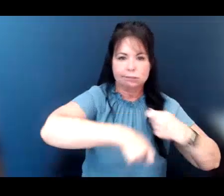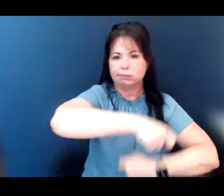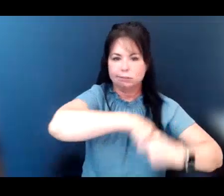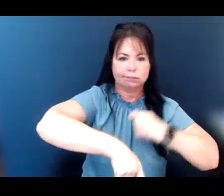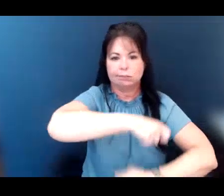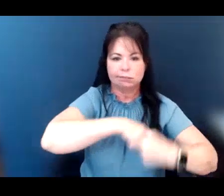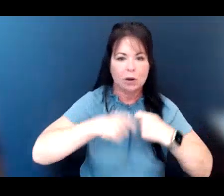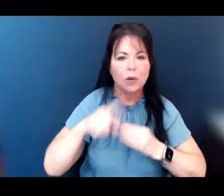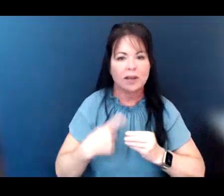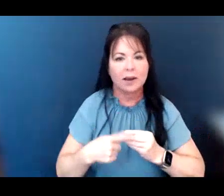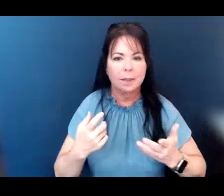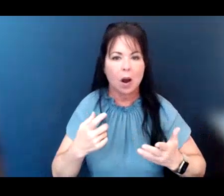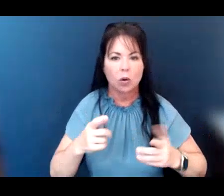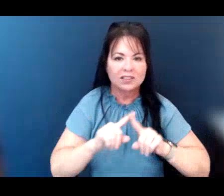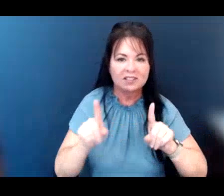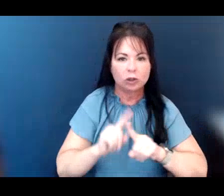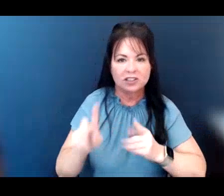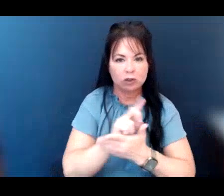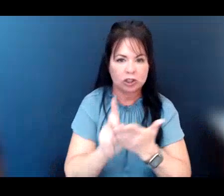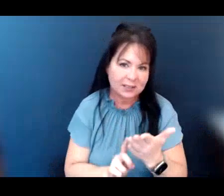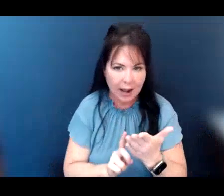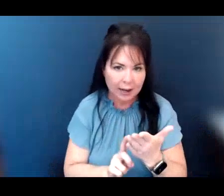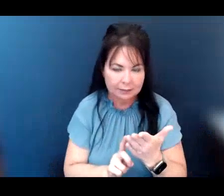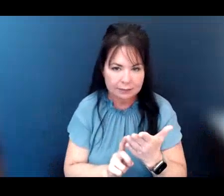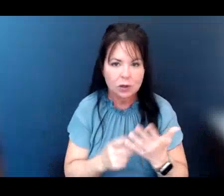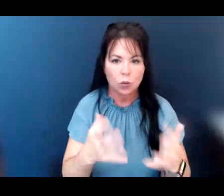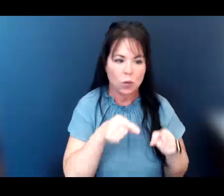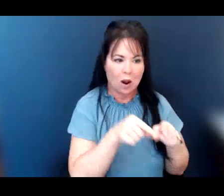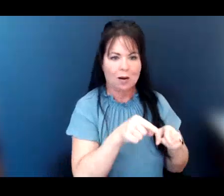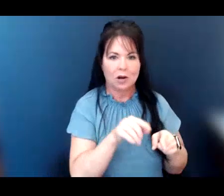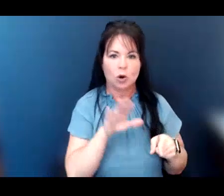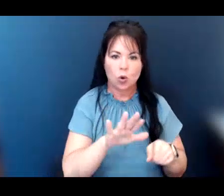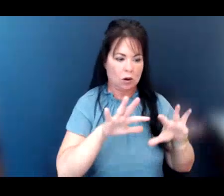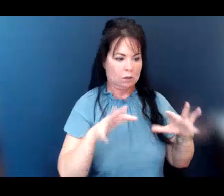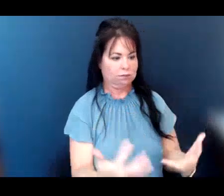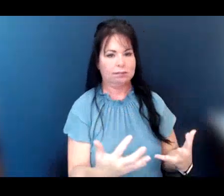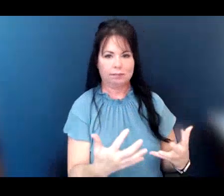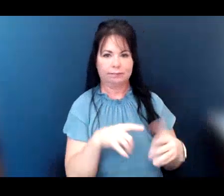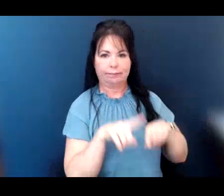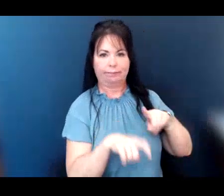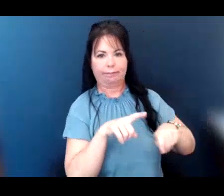and other components. This is Jess. Yeah, thank you for that addition, Jay.